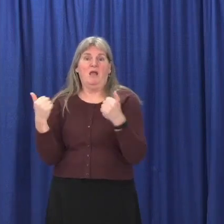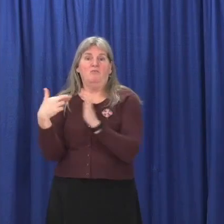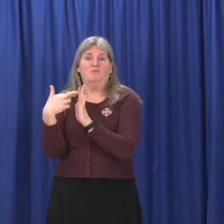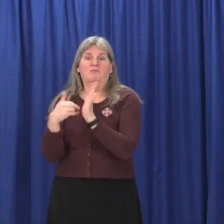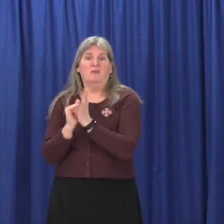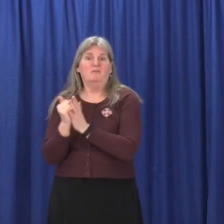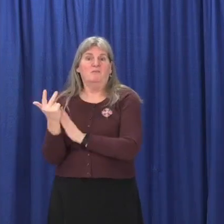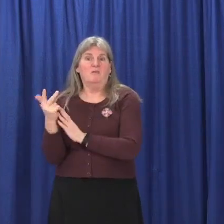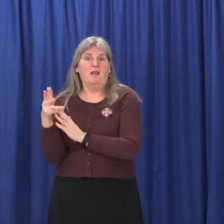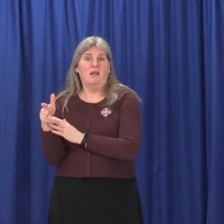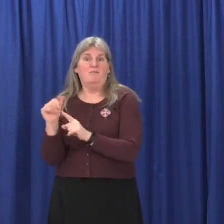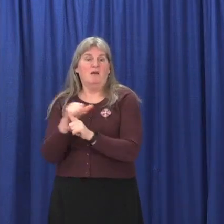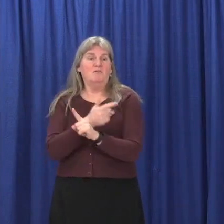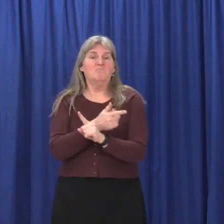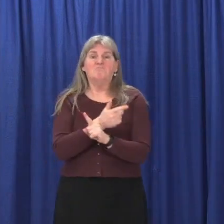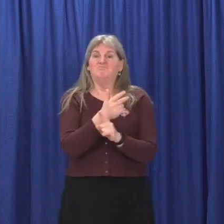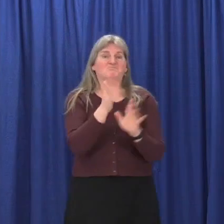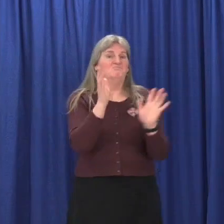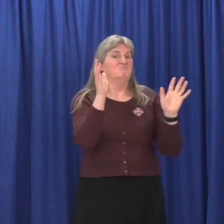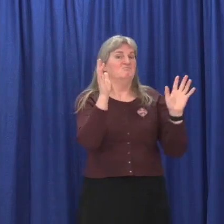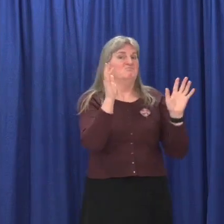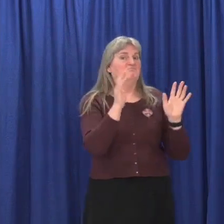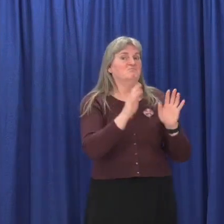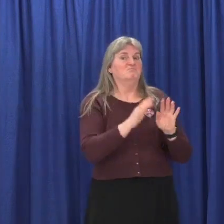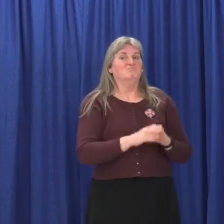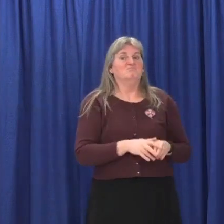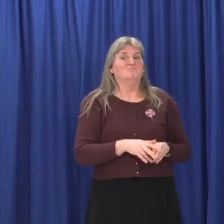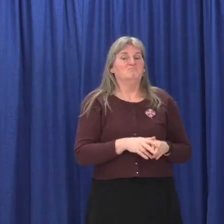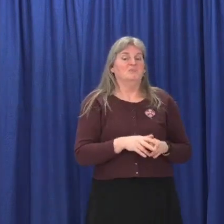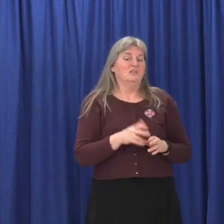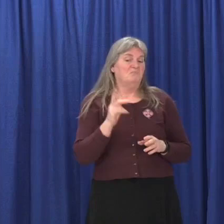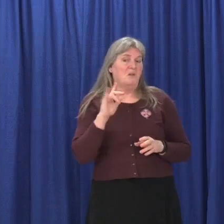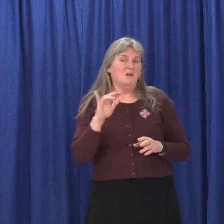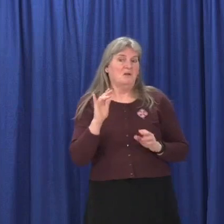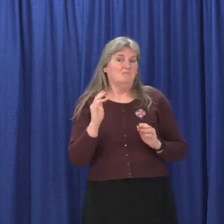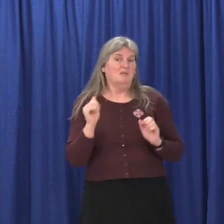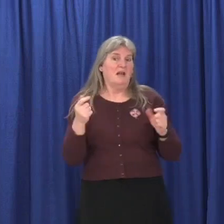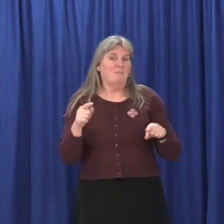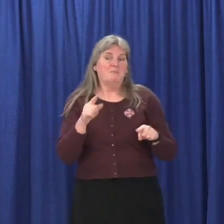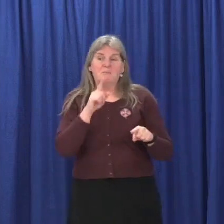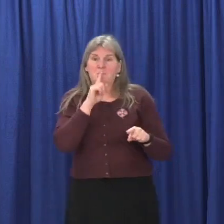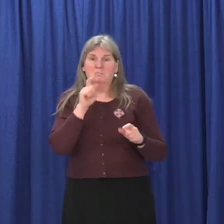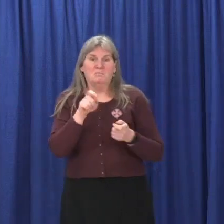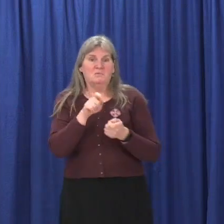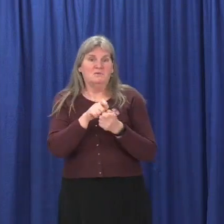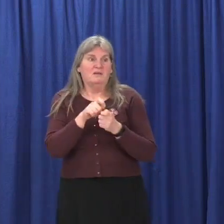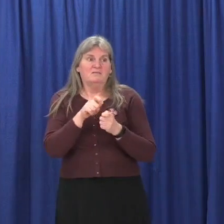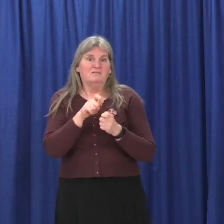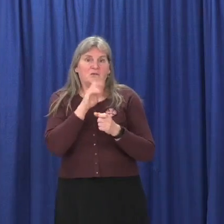comparatively to the rest of Canada, I think. Thank you. We'll now move to Tim at